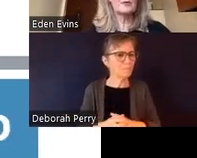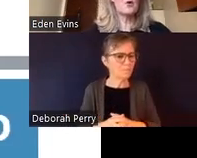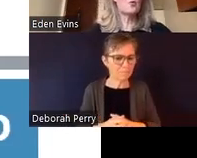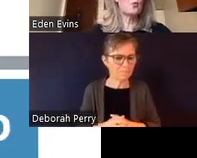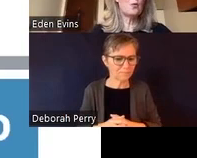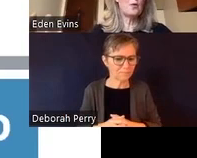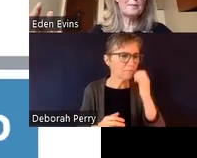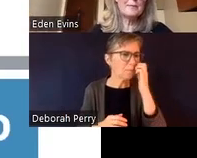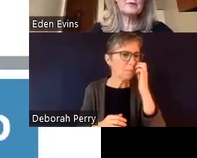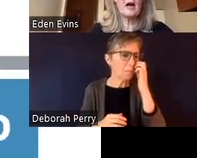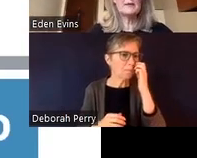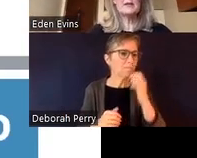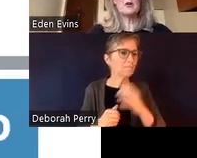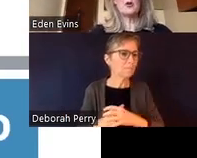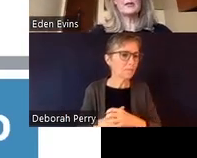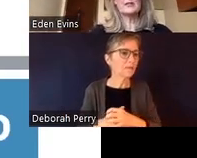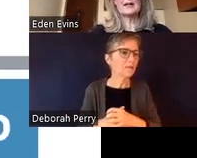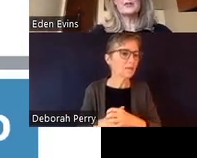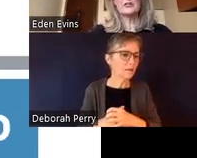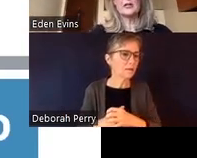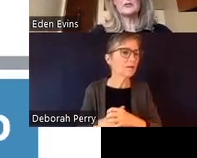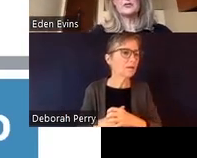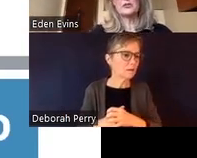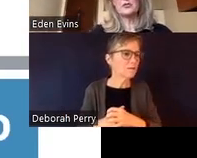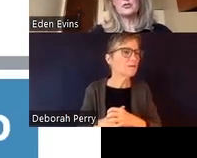So people with commonly co-occurring psychiatric and substance use disorders